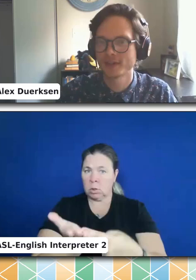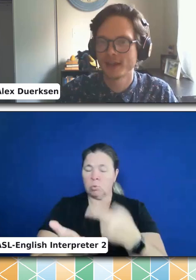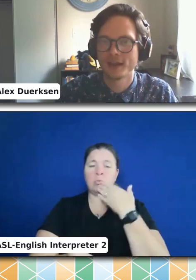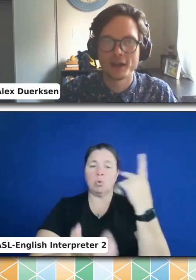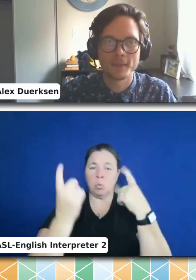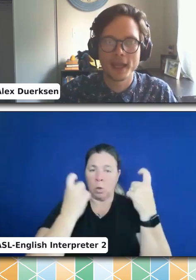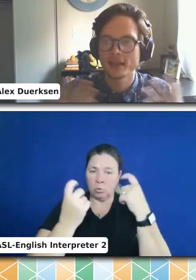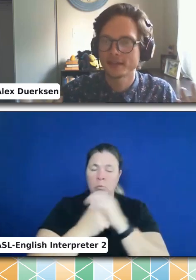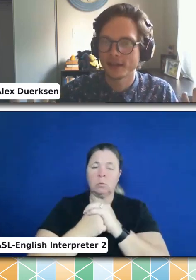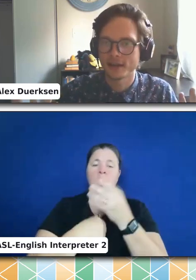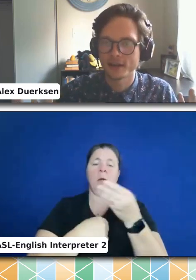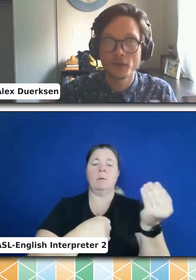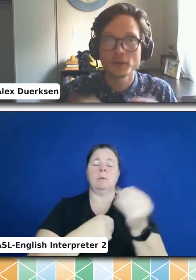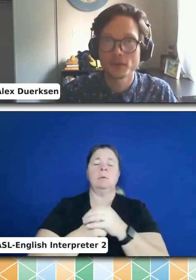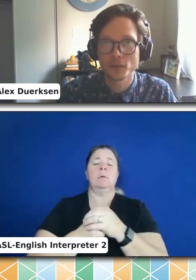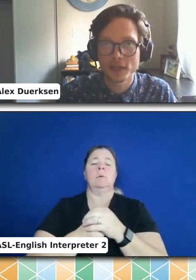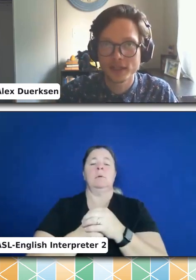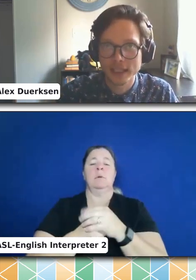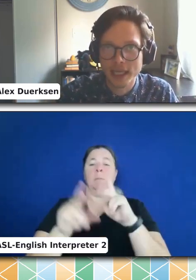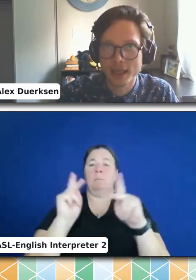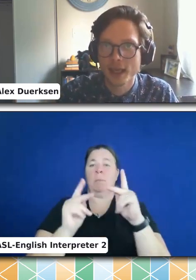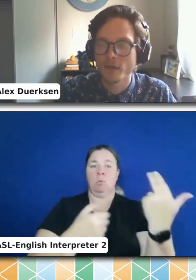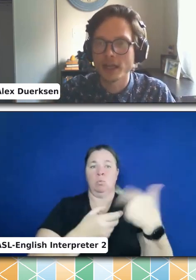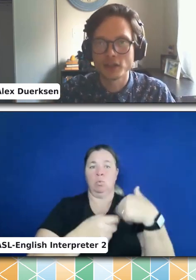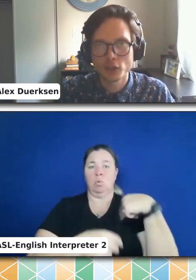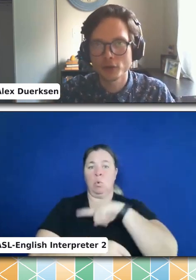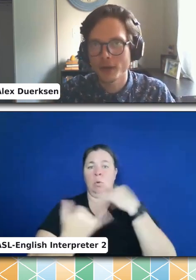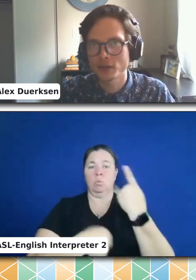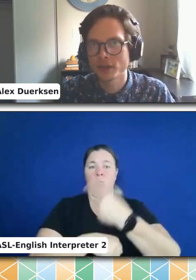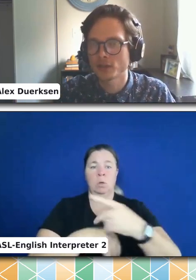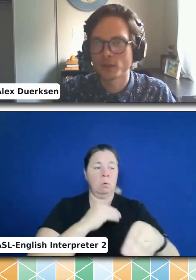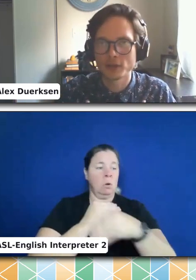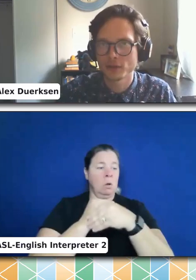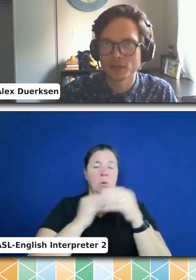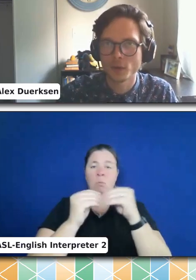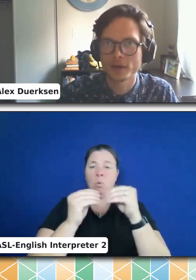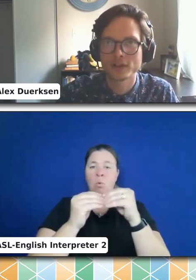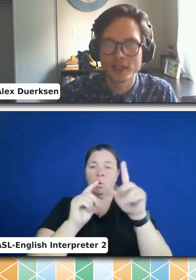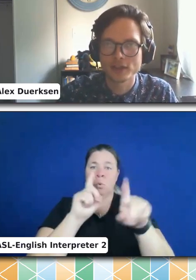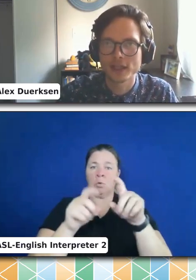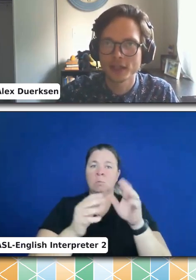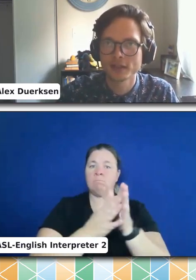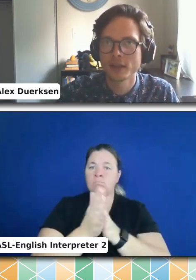And if folks who've joined us today have any additional questions or interest in more sessions like this.